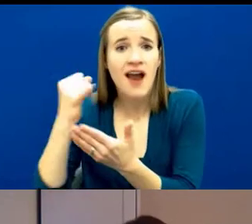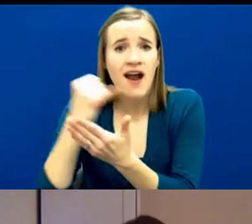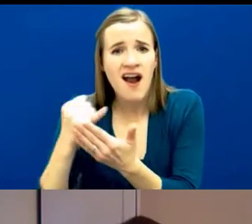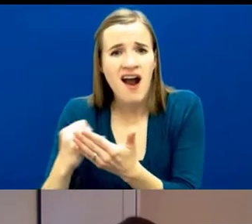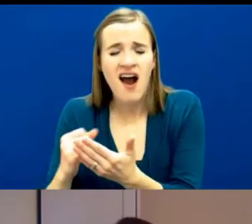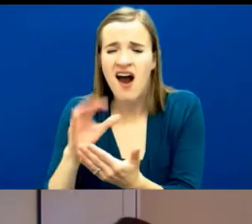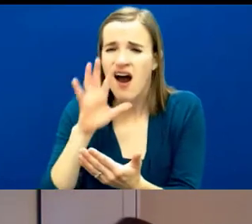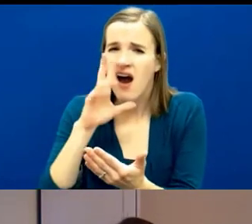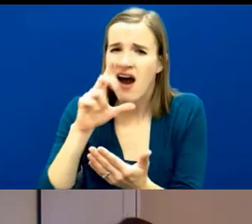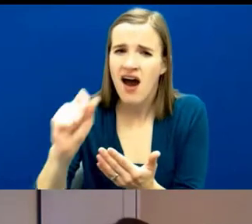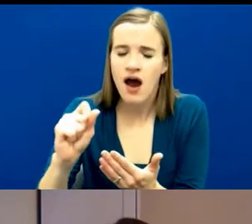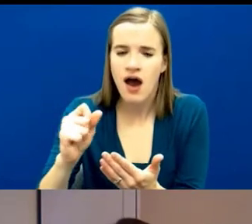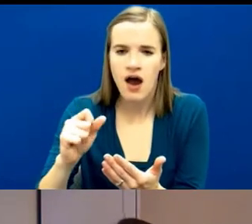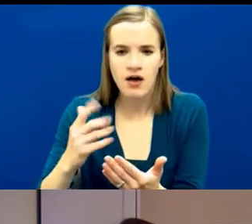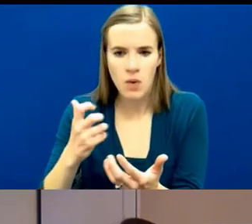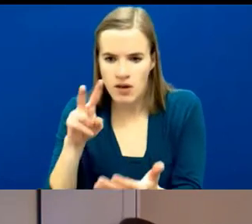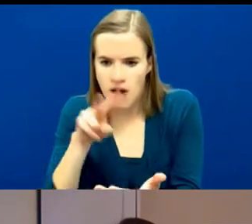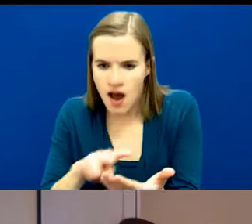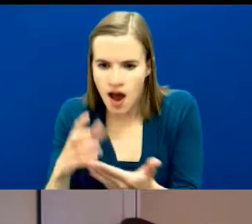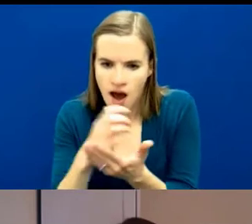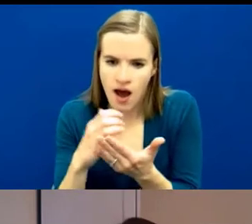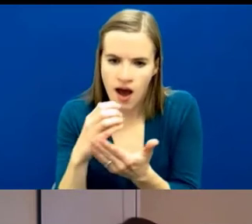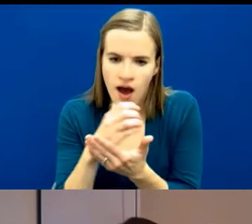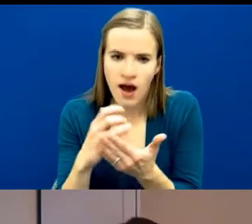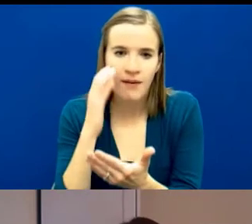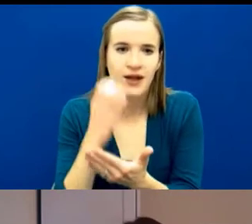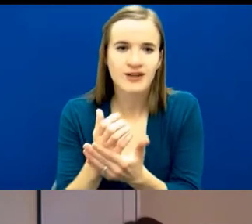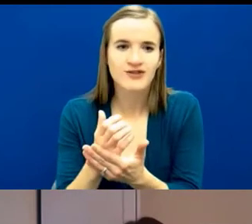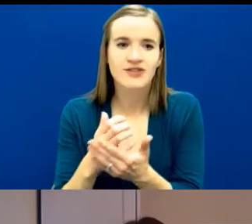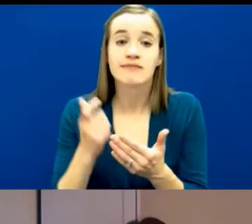Because even though it's just, you know, just one illustration for one page, it